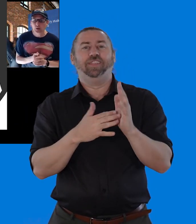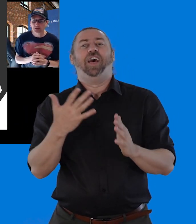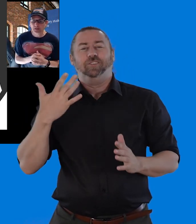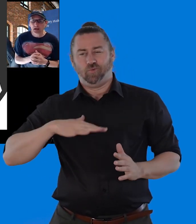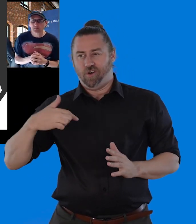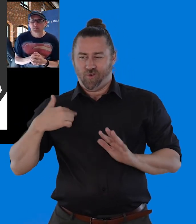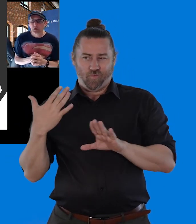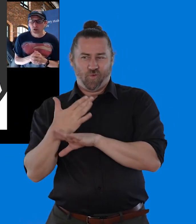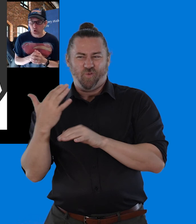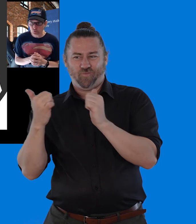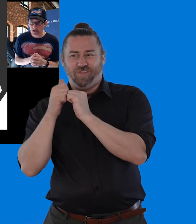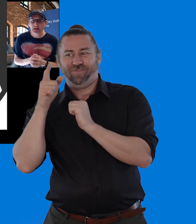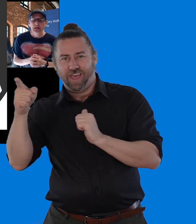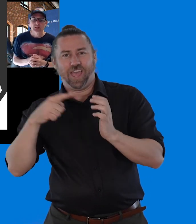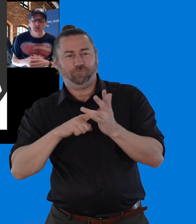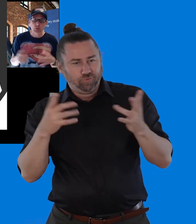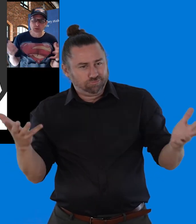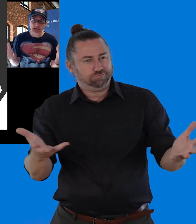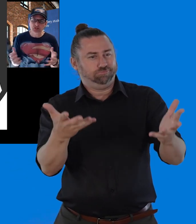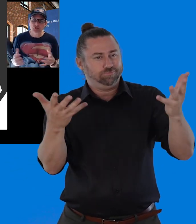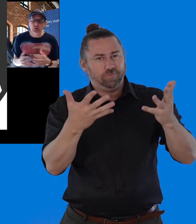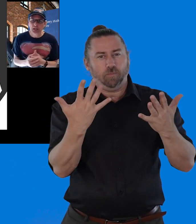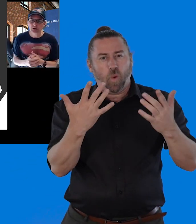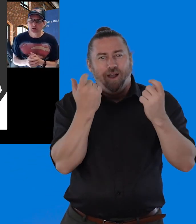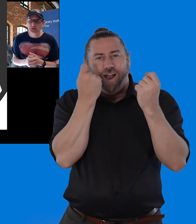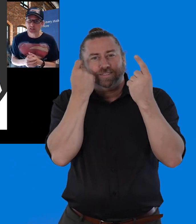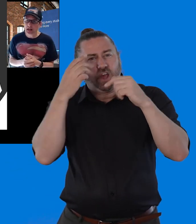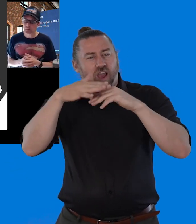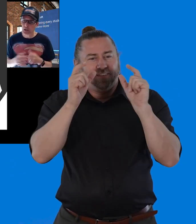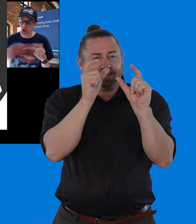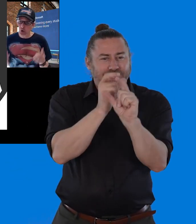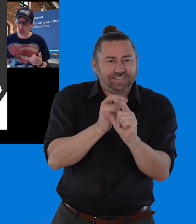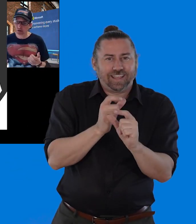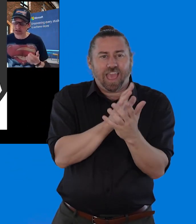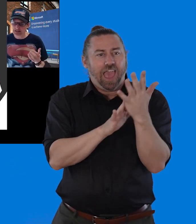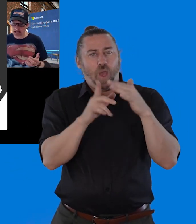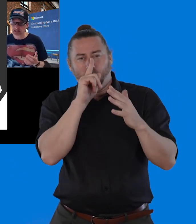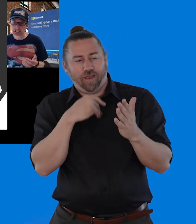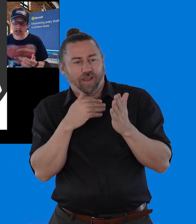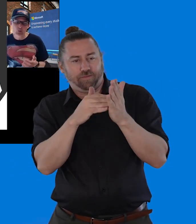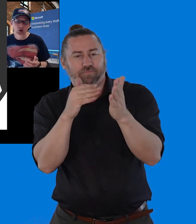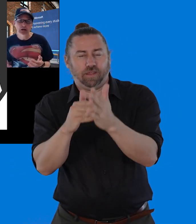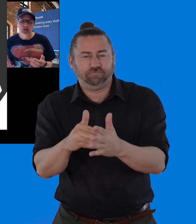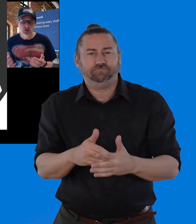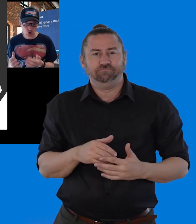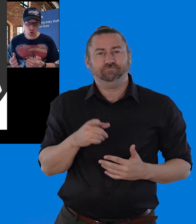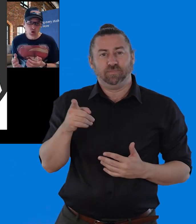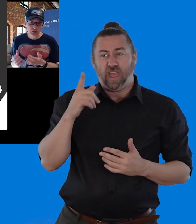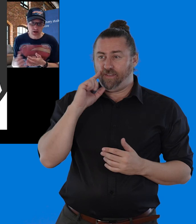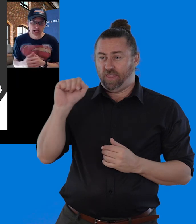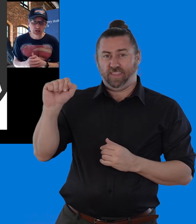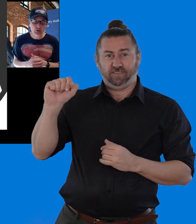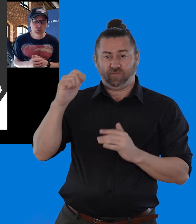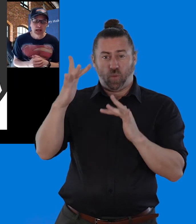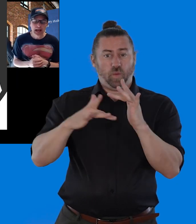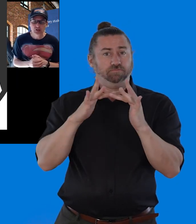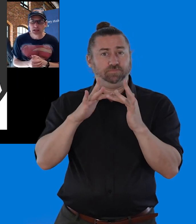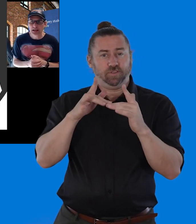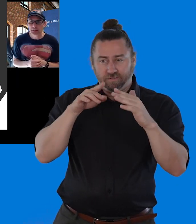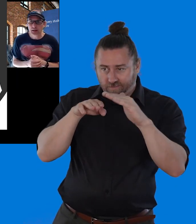with CODE READ, so please tune in. Visit codereadnetwork.org and you can